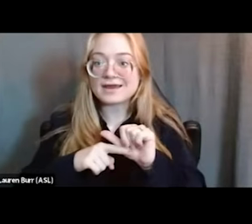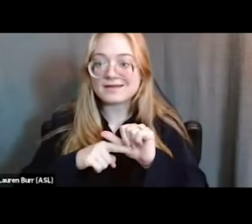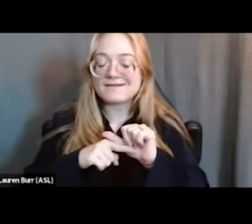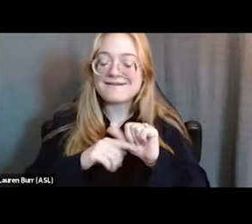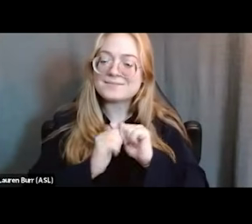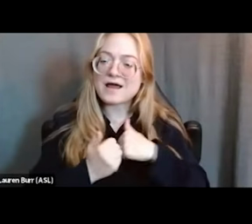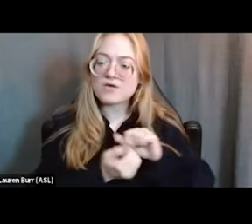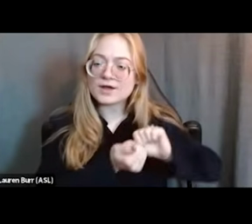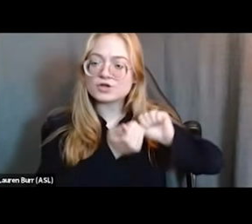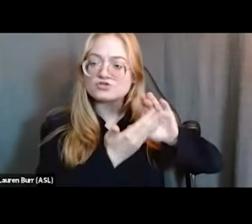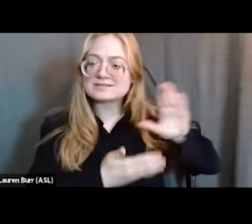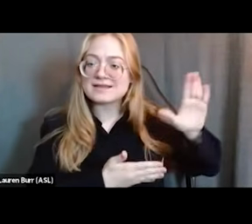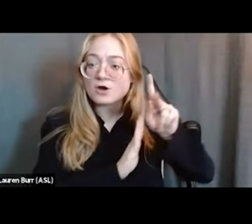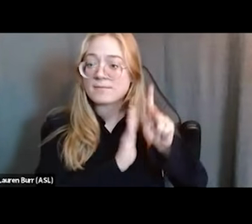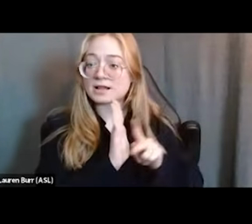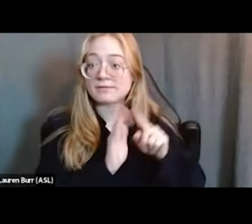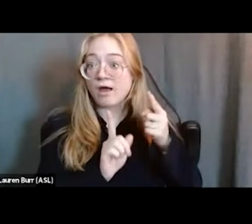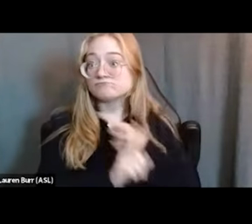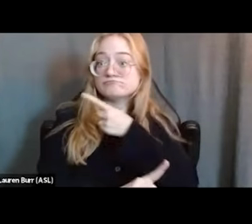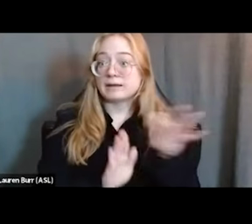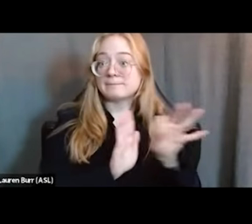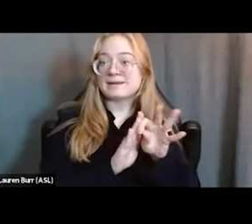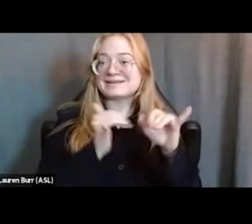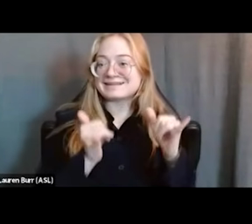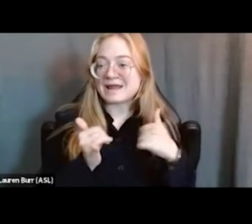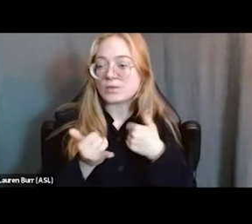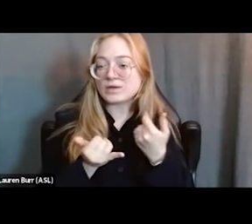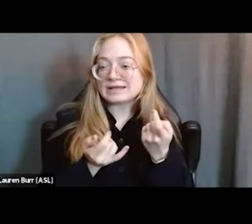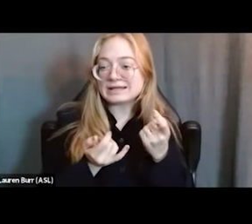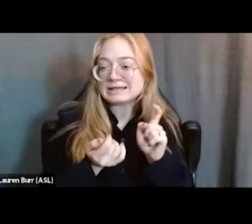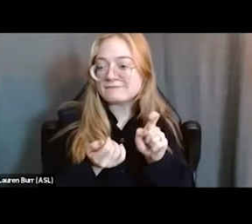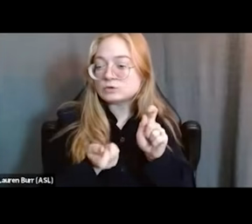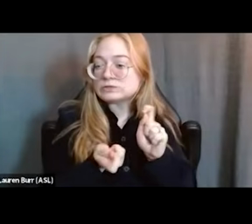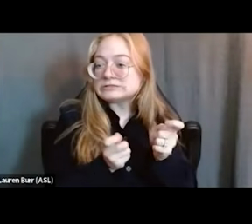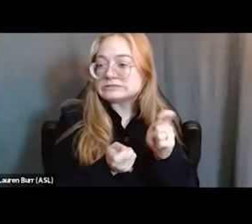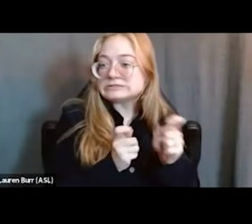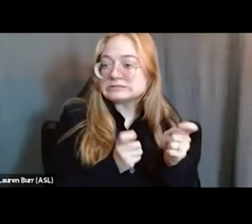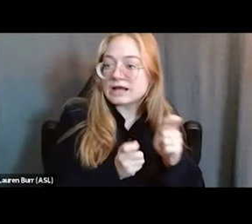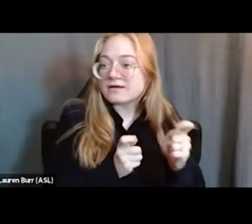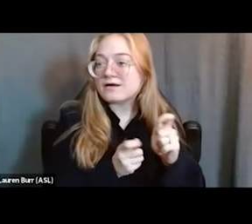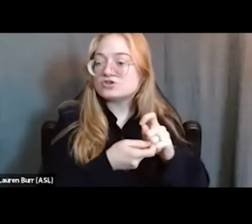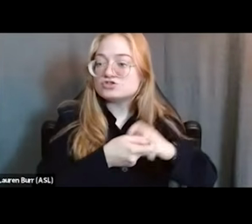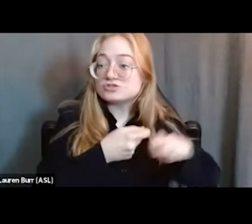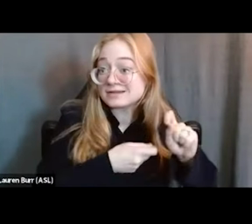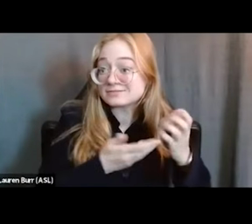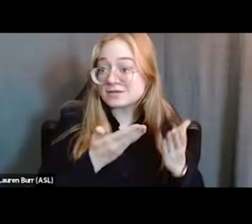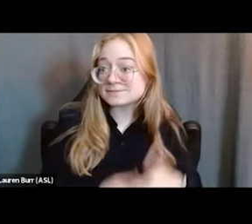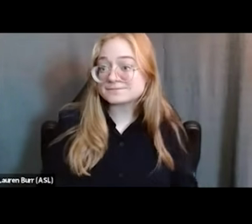that they have just chosen that we can modify or change? How do we help bring in some behavioral health and substance use,